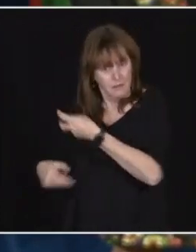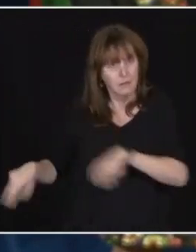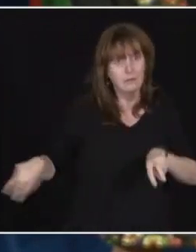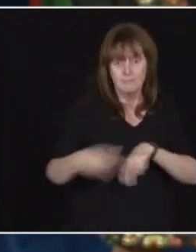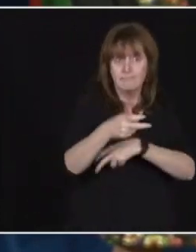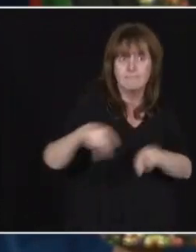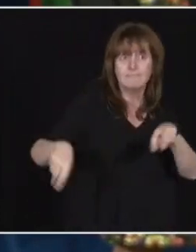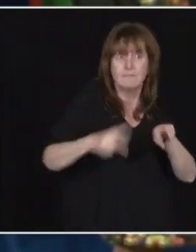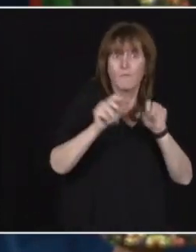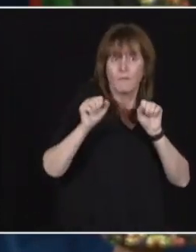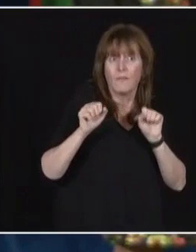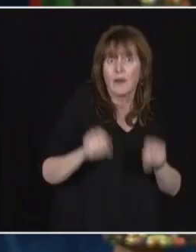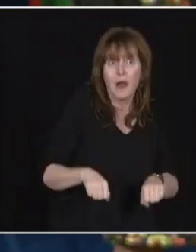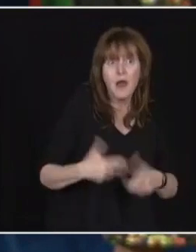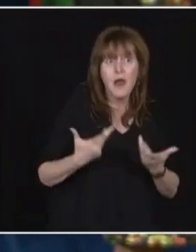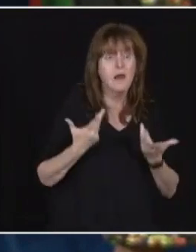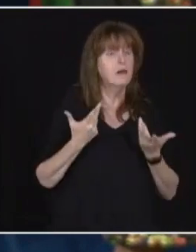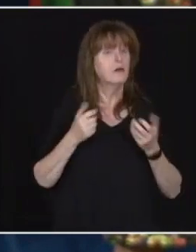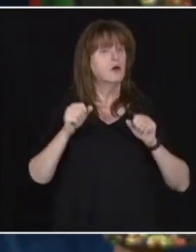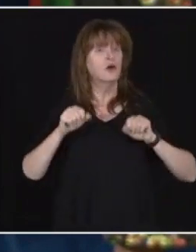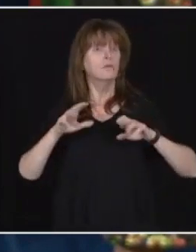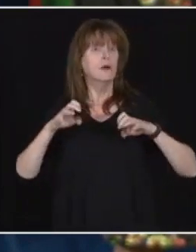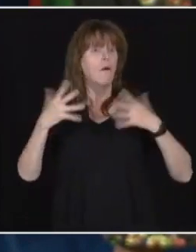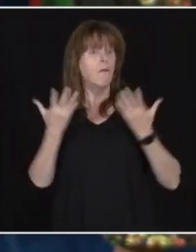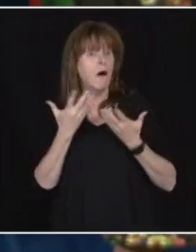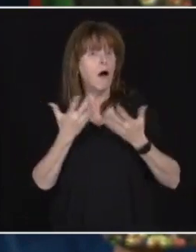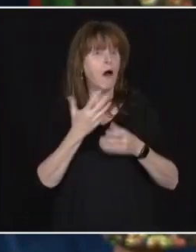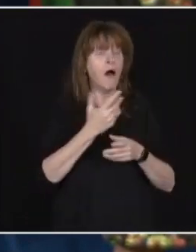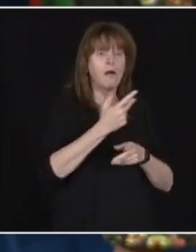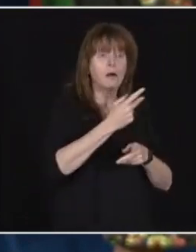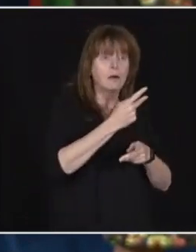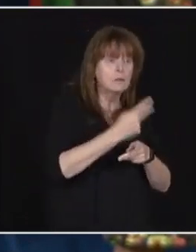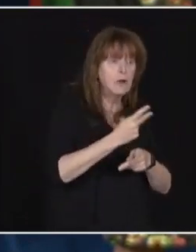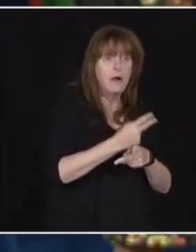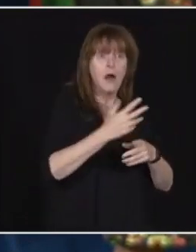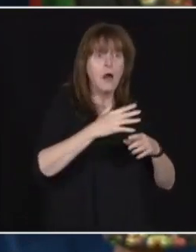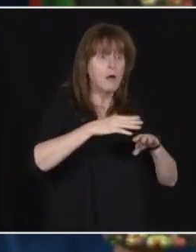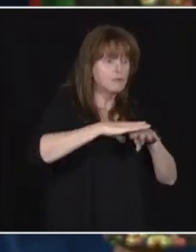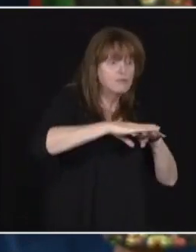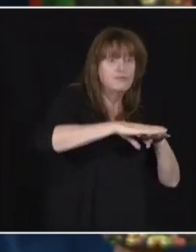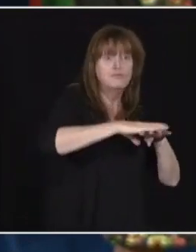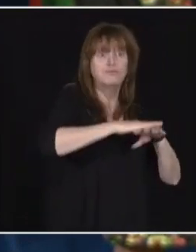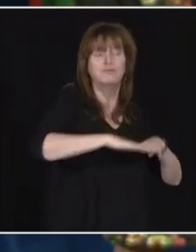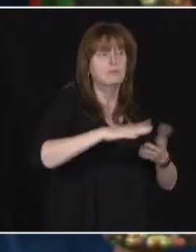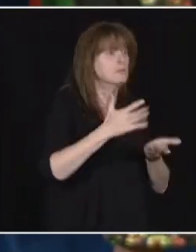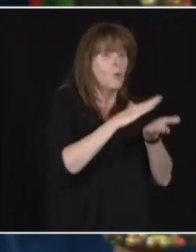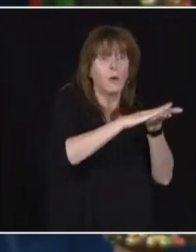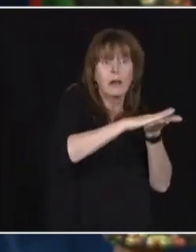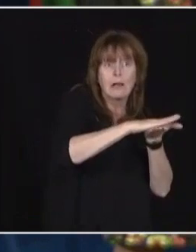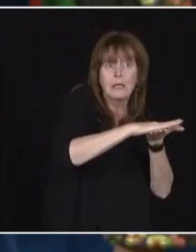include custodial workers and education systems along